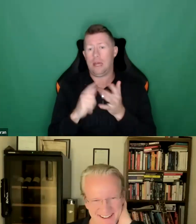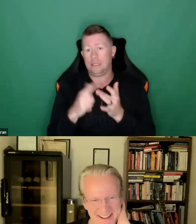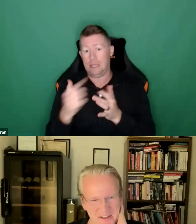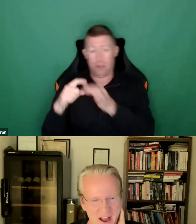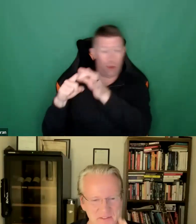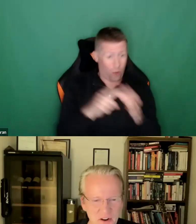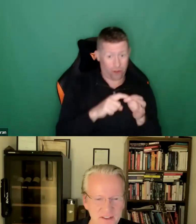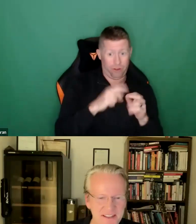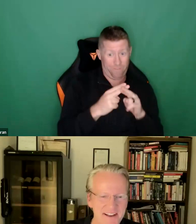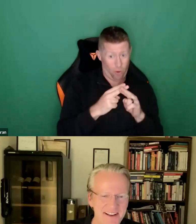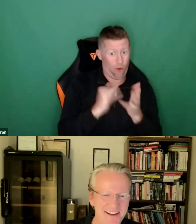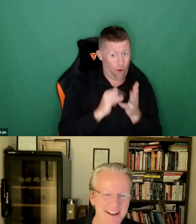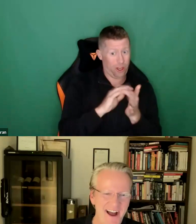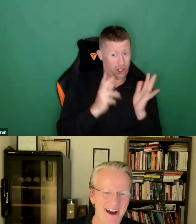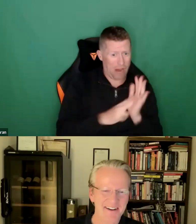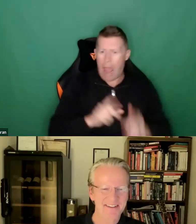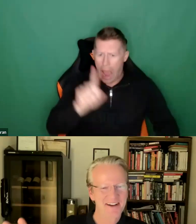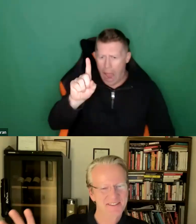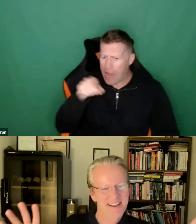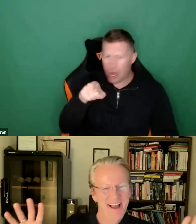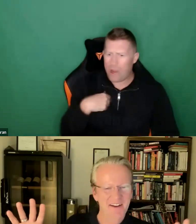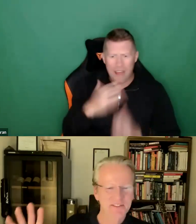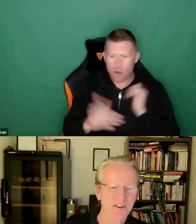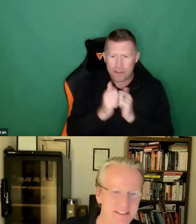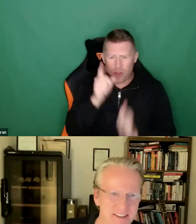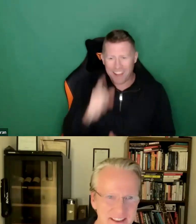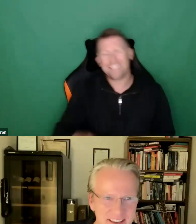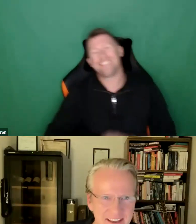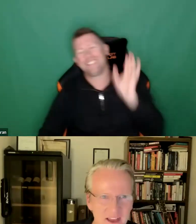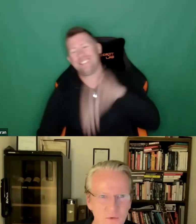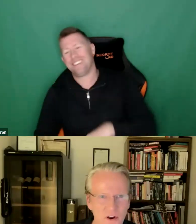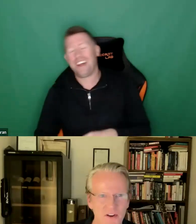that we haven't covered while scrolling through the final questions? >> I have a question for